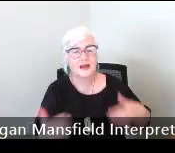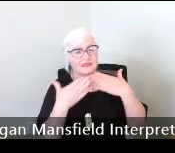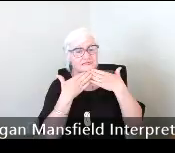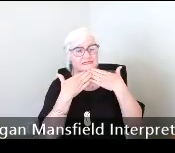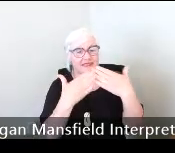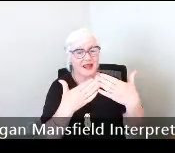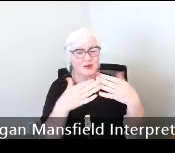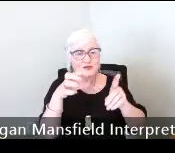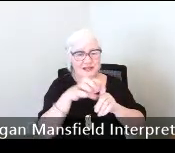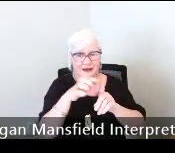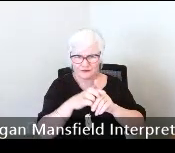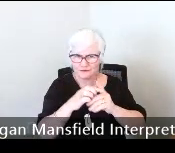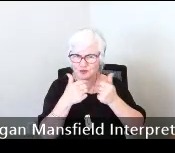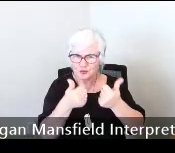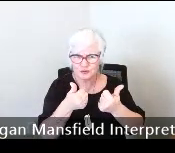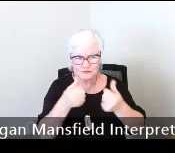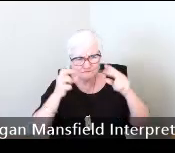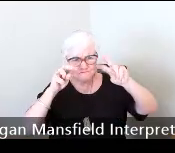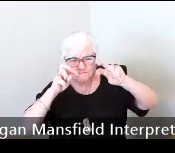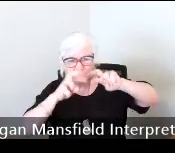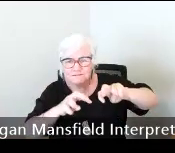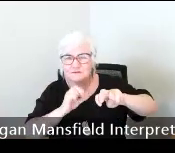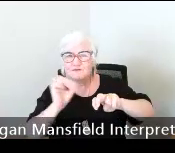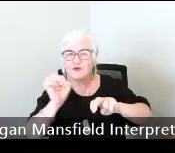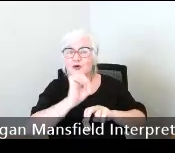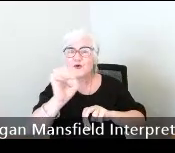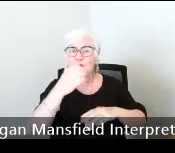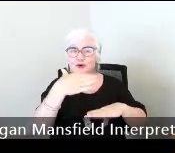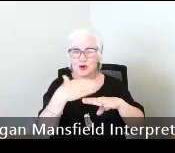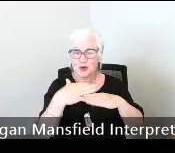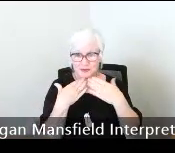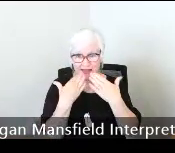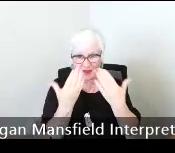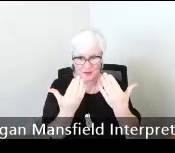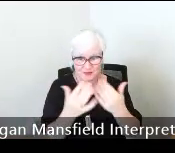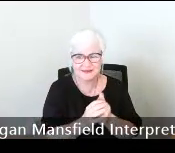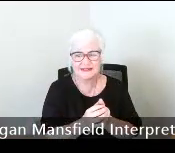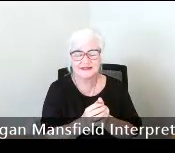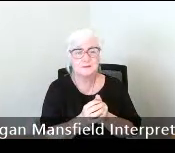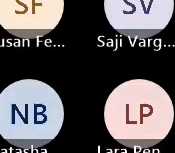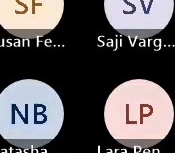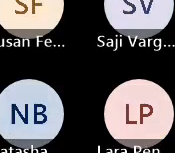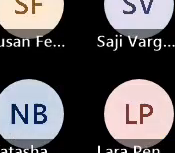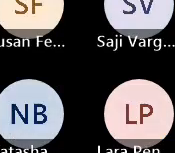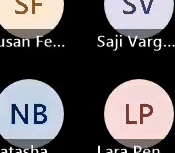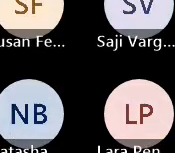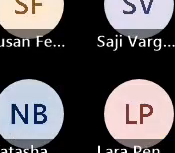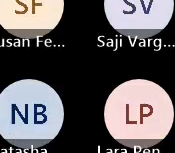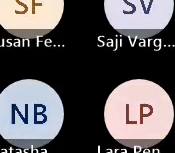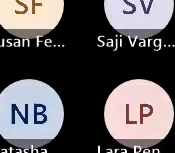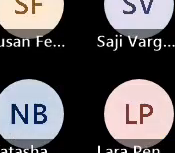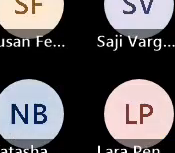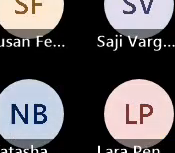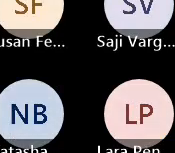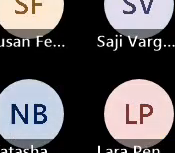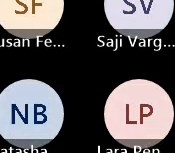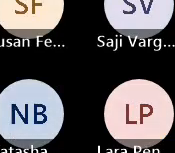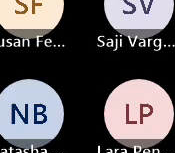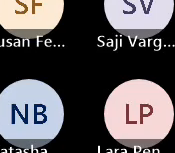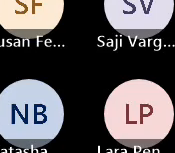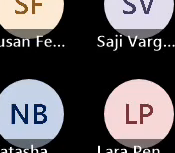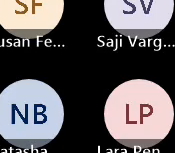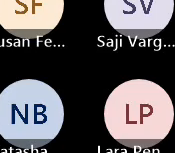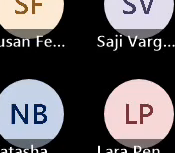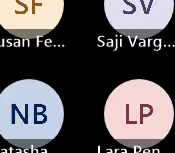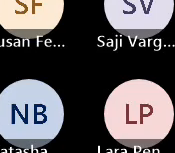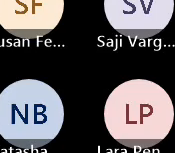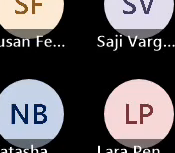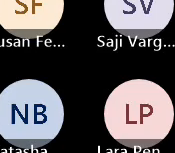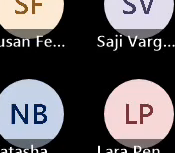your job. Um, so thank you. And uh, so our next speaker is James Carr from People First. So